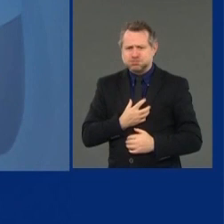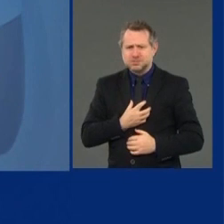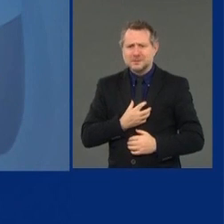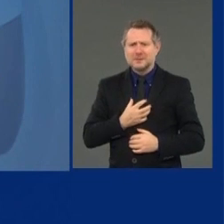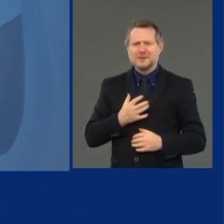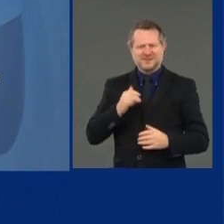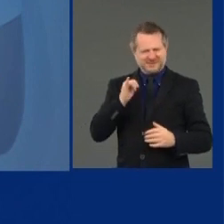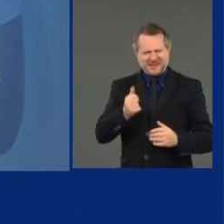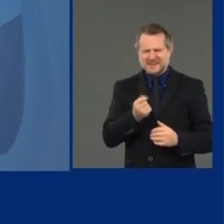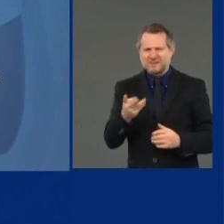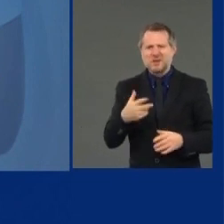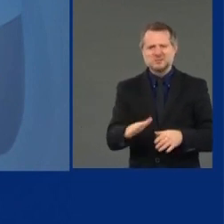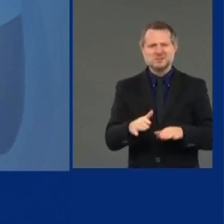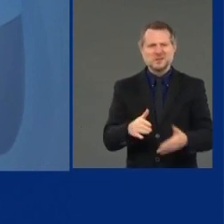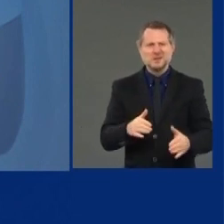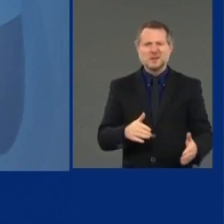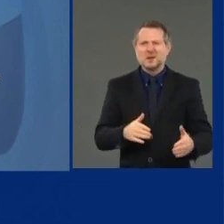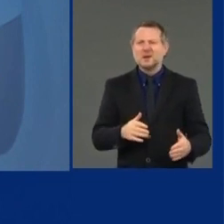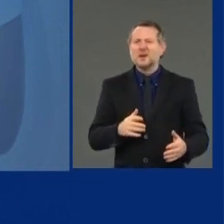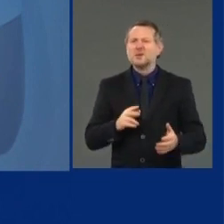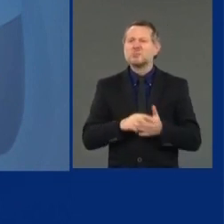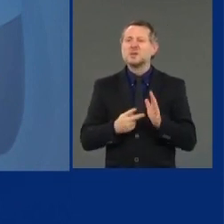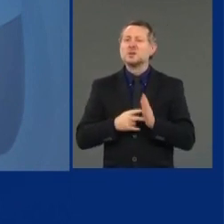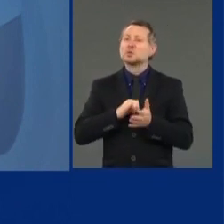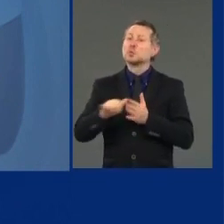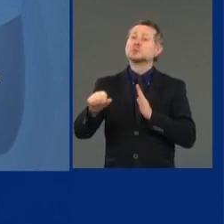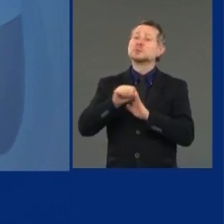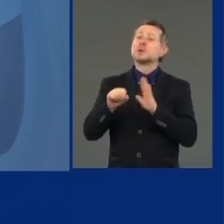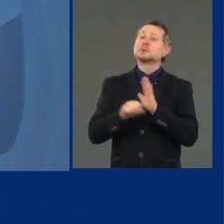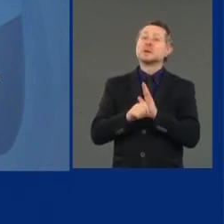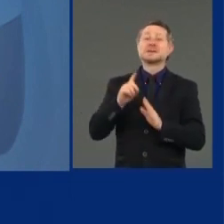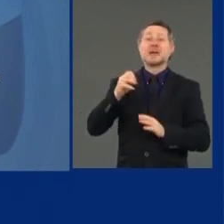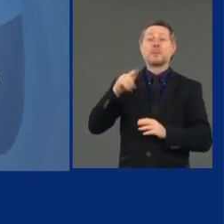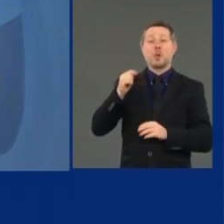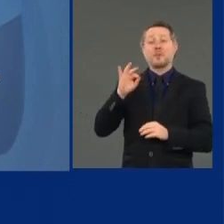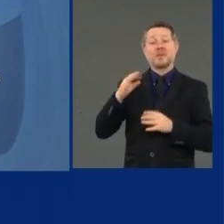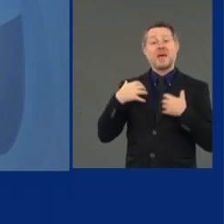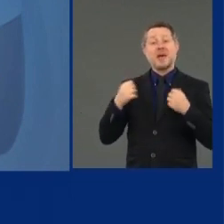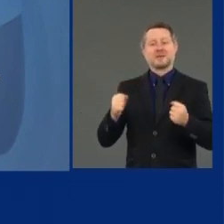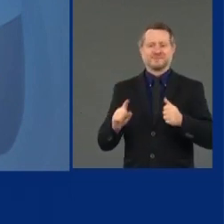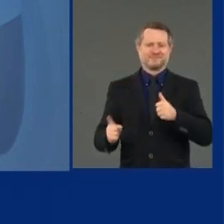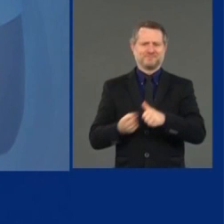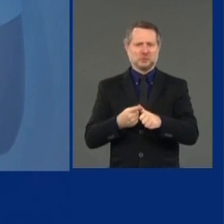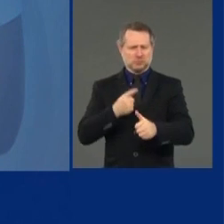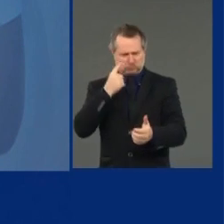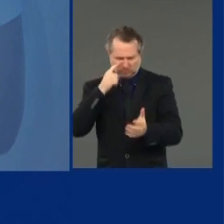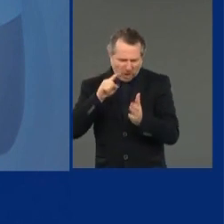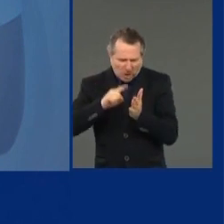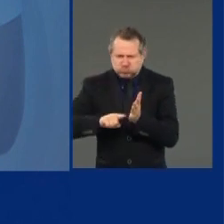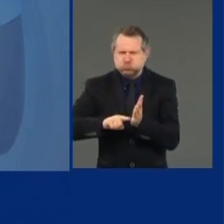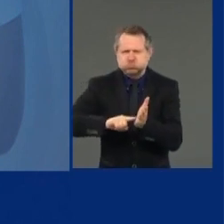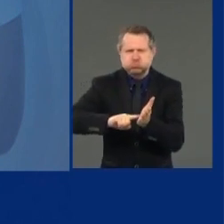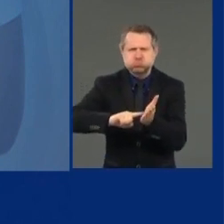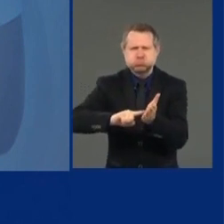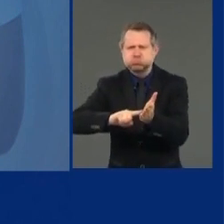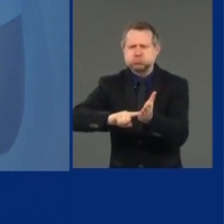HEART, BUT IT'S QUITE SERIOUS AND WE HAVE LOST A NUMBER OF CHILDREN. NEW YORK STATE DEPARTMENT OF